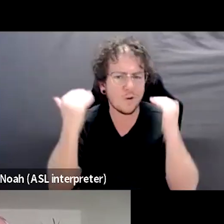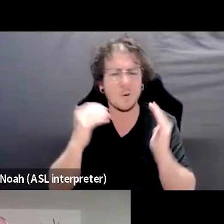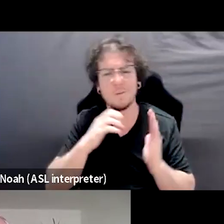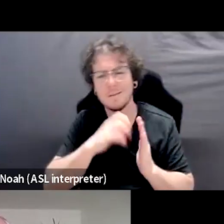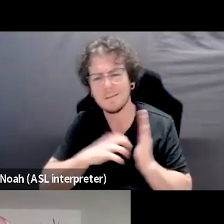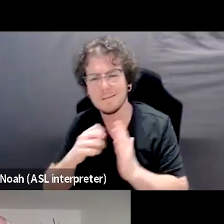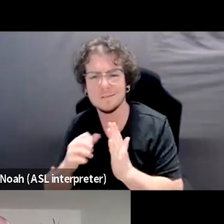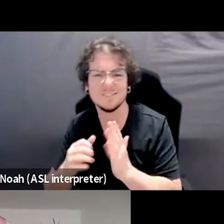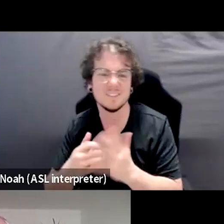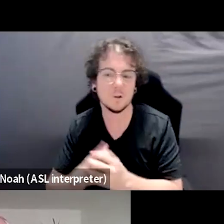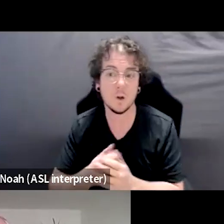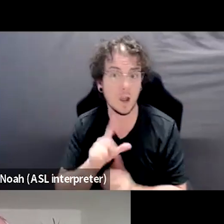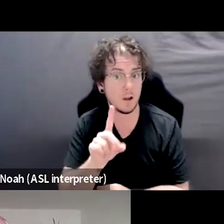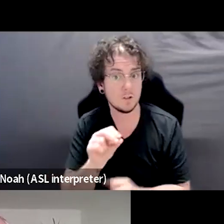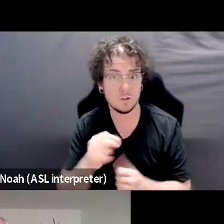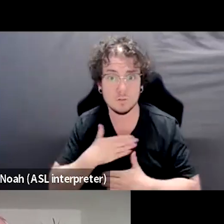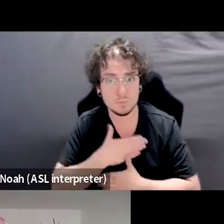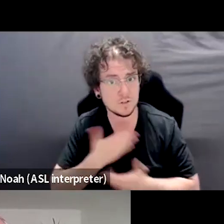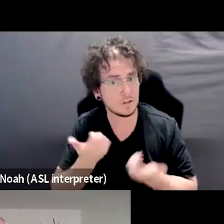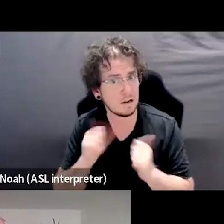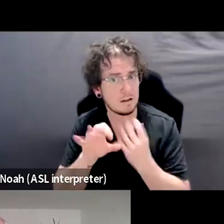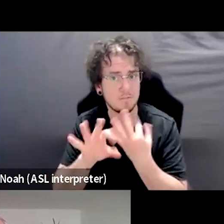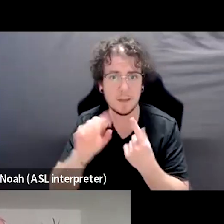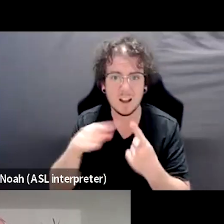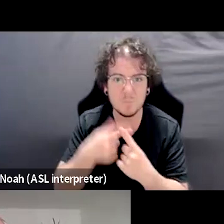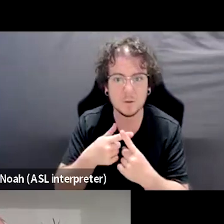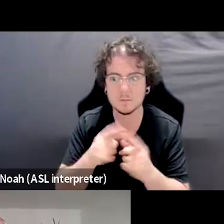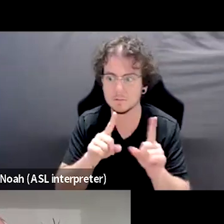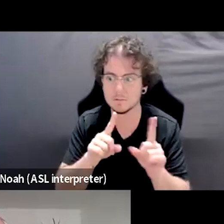appreciate any feedback on the survey design. I'll definitely write it down. And when we do